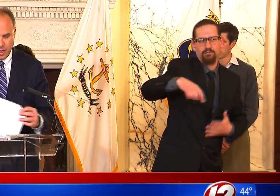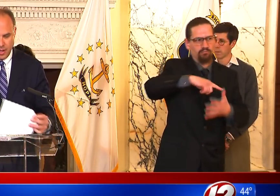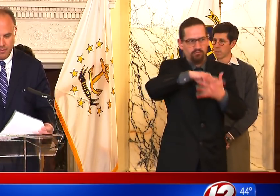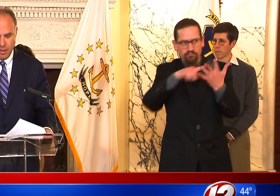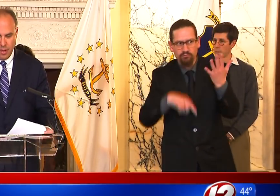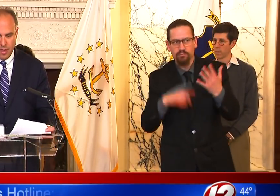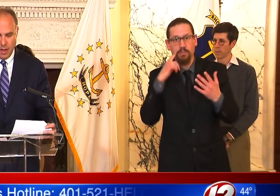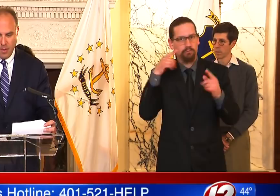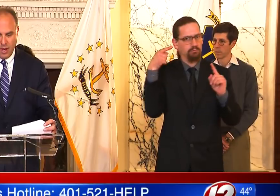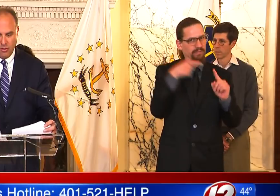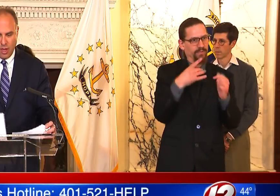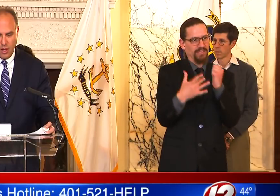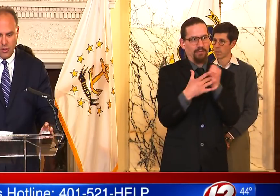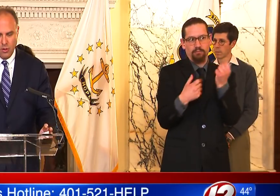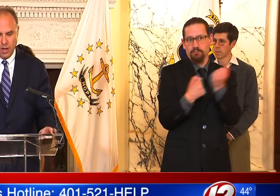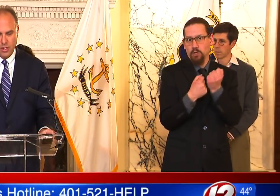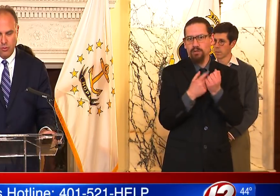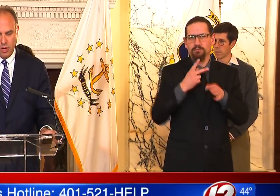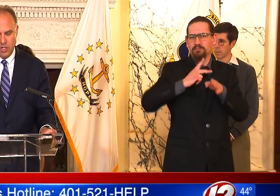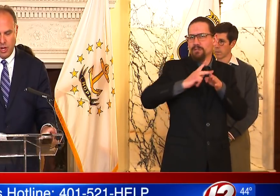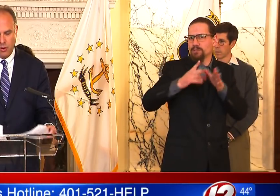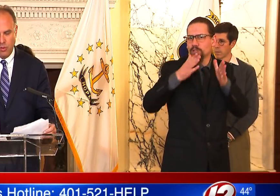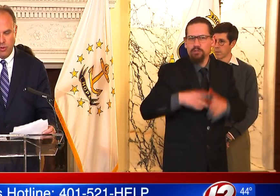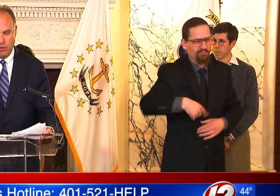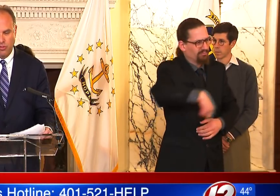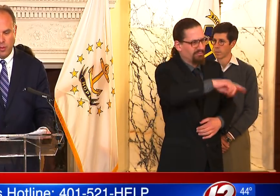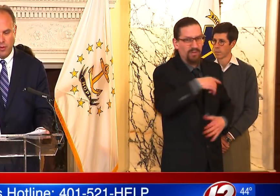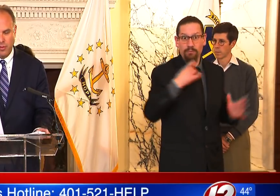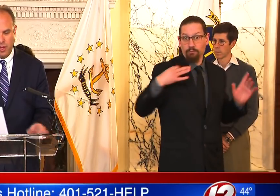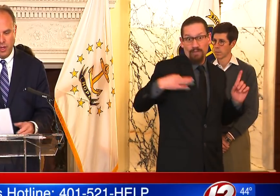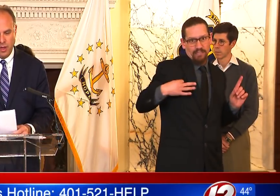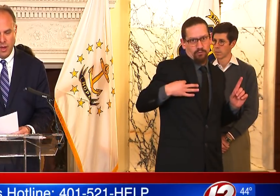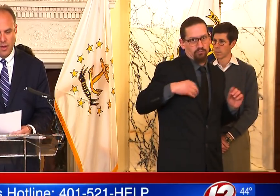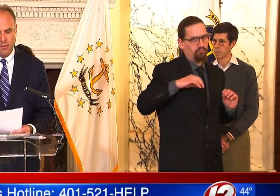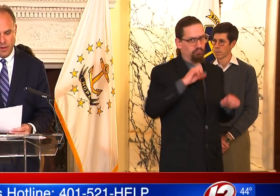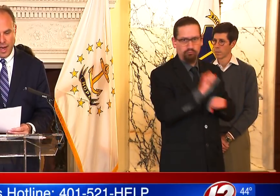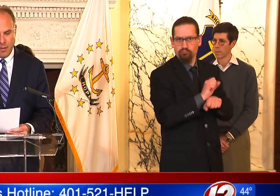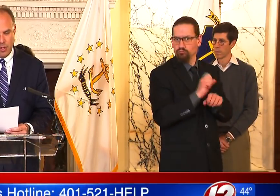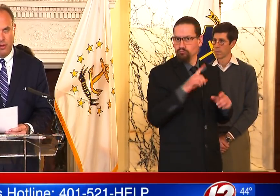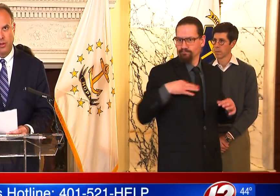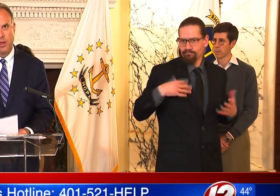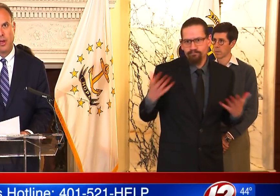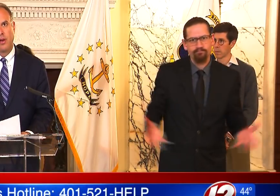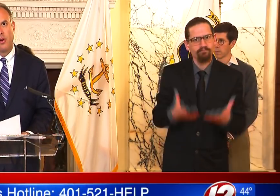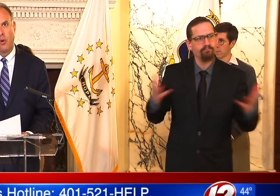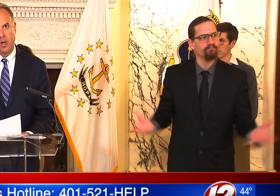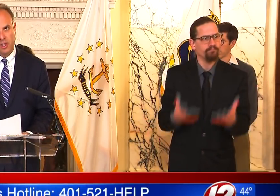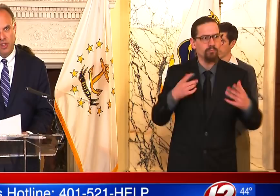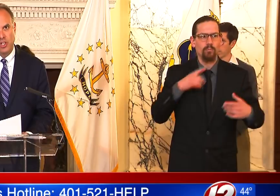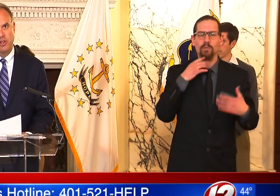WE CAN LINK YOU UP WITH A SET OF TECH SUPPORT PROFESSIONALS WHO ARE VOLUNTEERING THEIR TIME AND